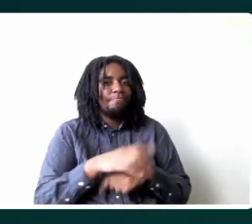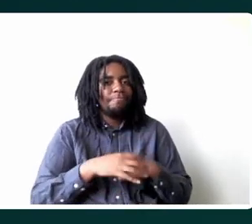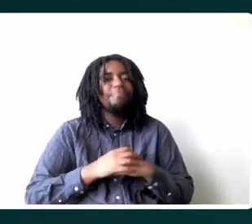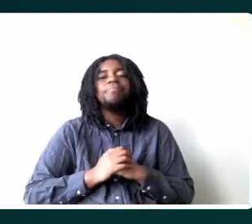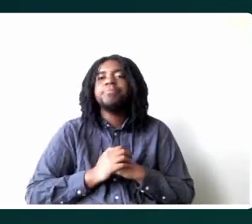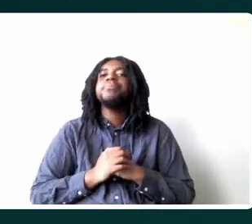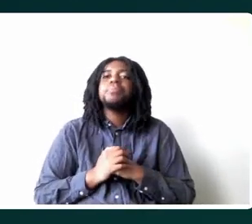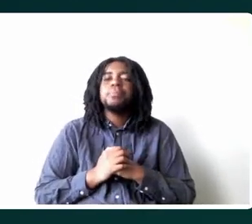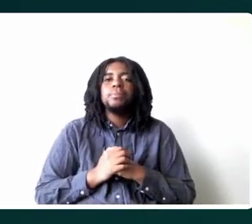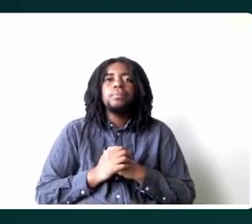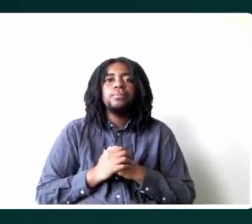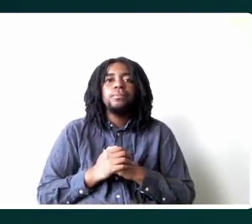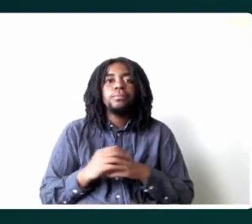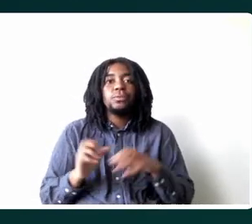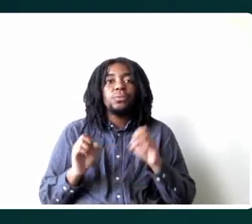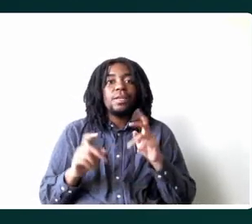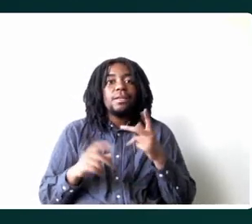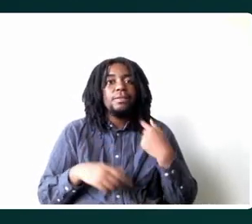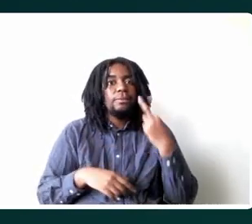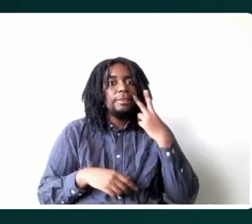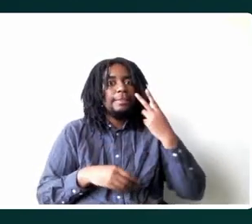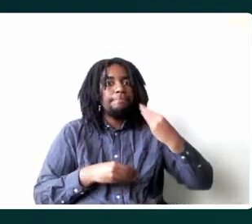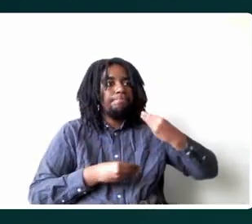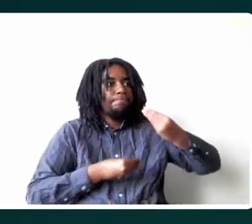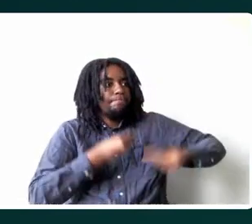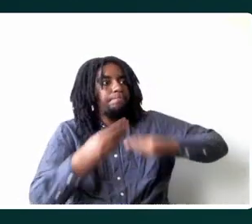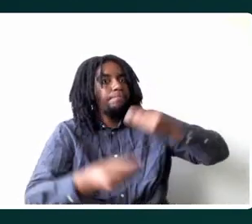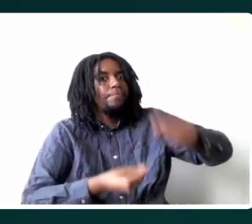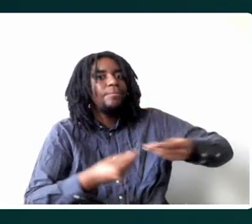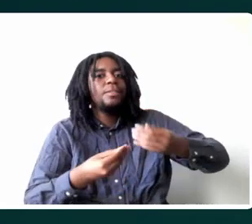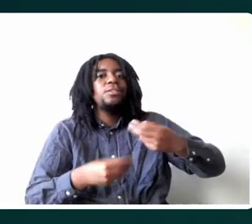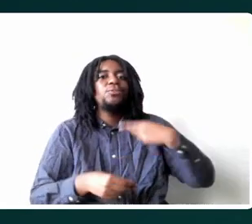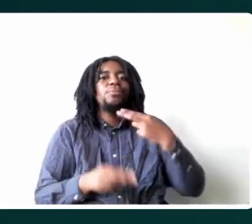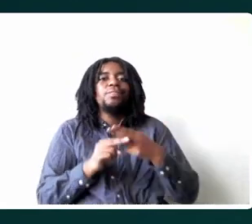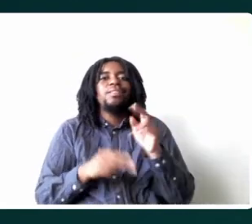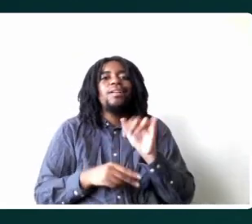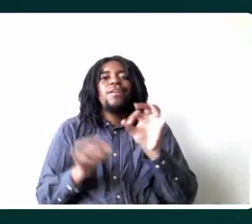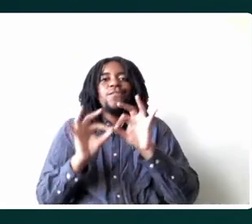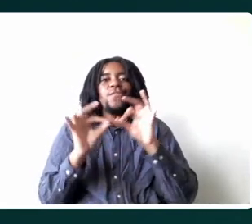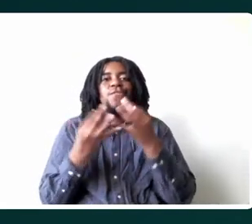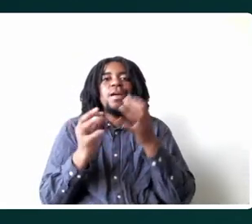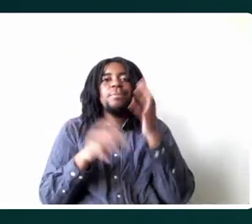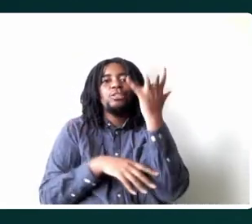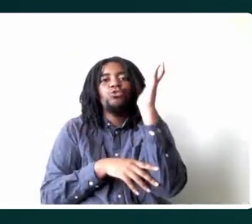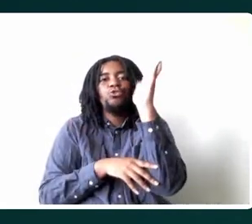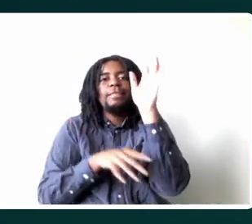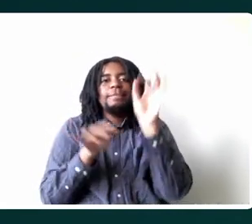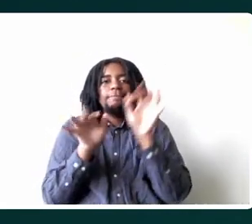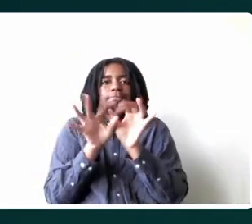we have this lineage you mentioned, like, a family tree earlier with the yellow slide with all the